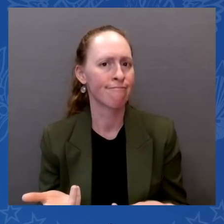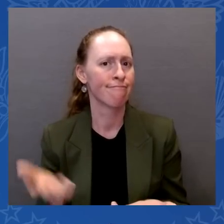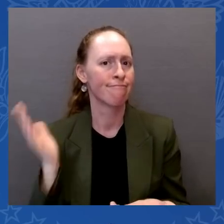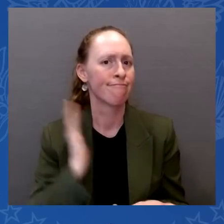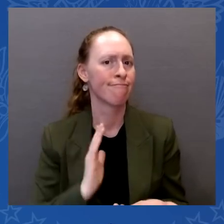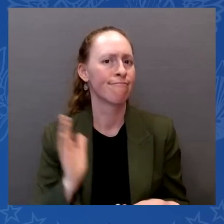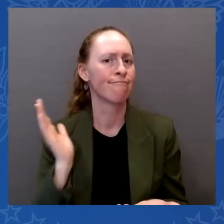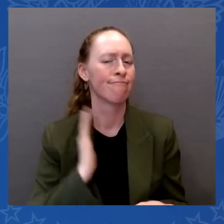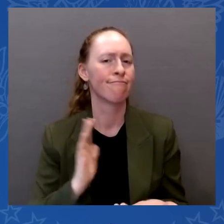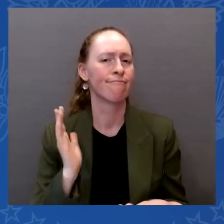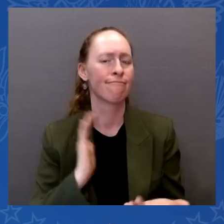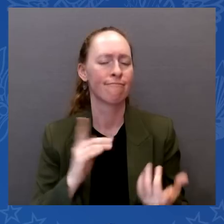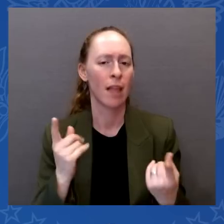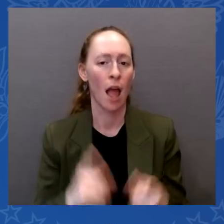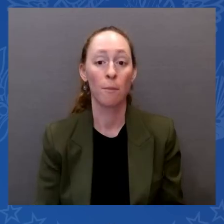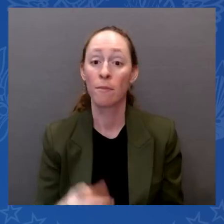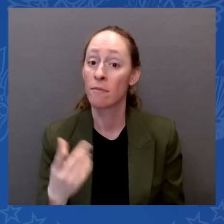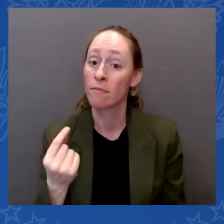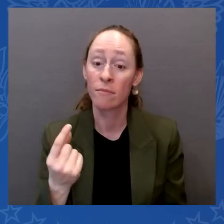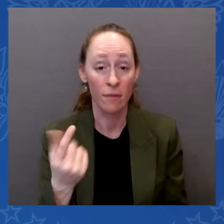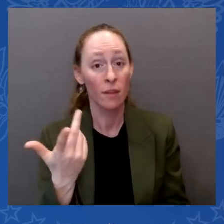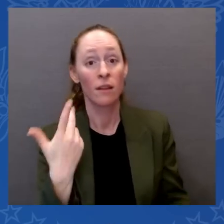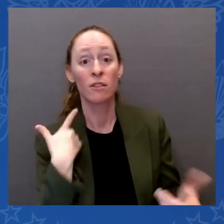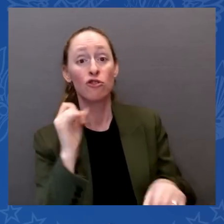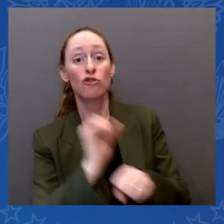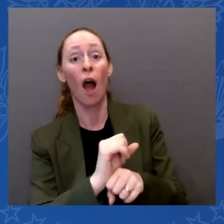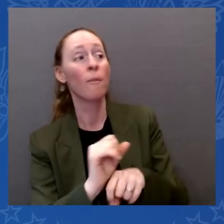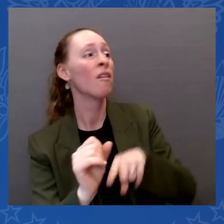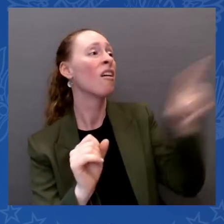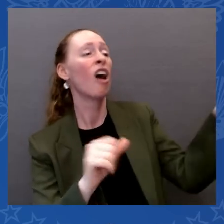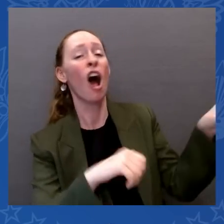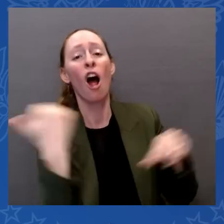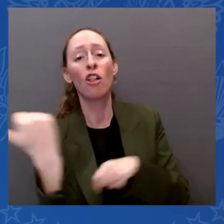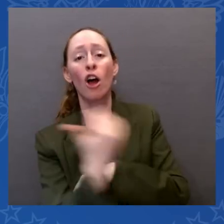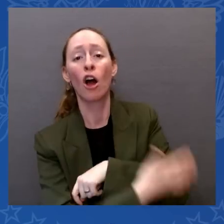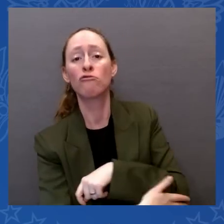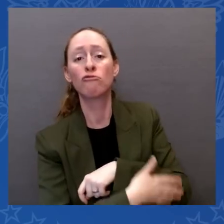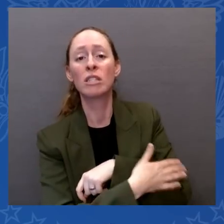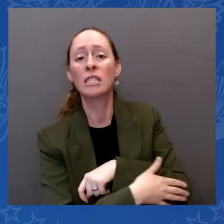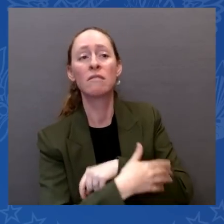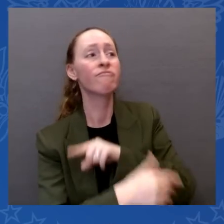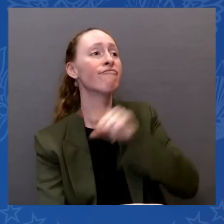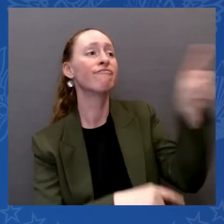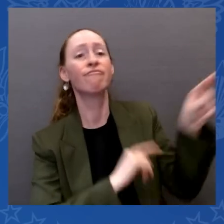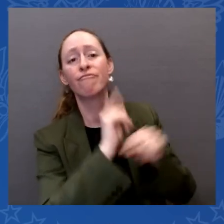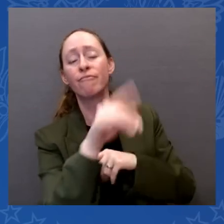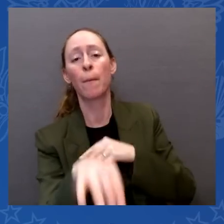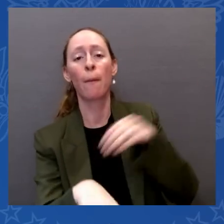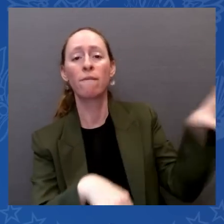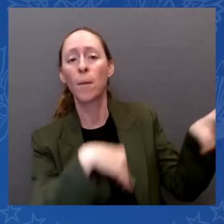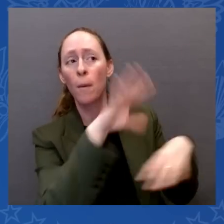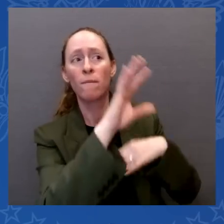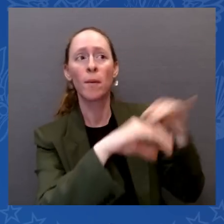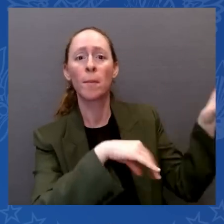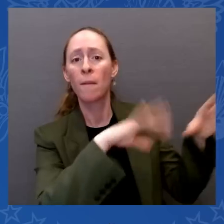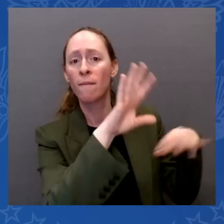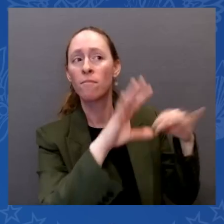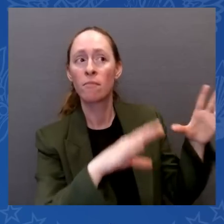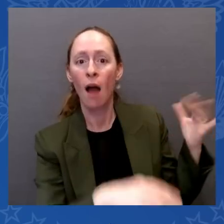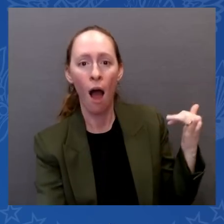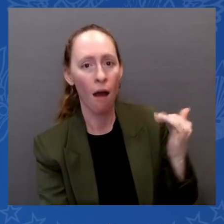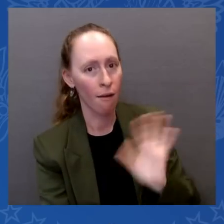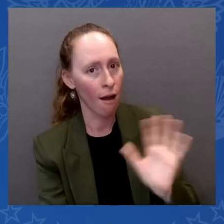not jobs.